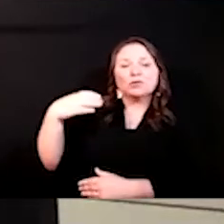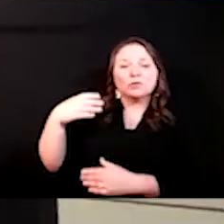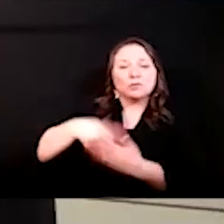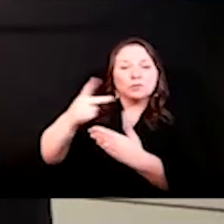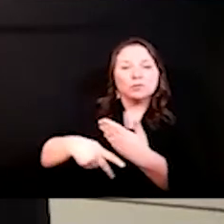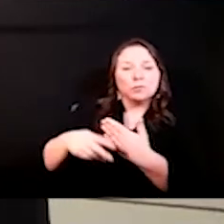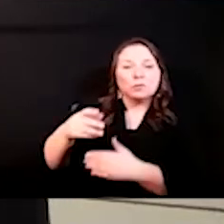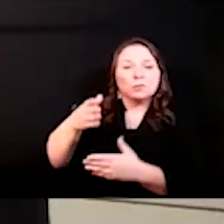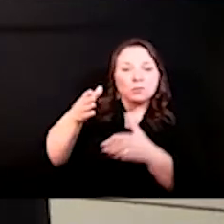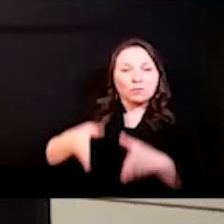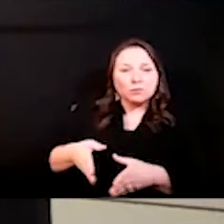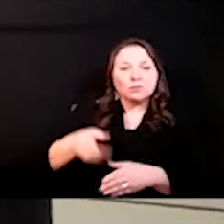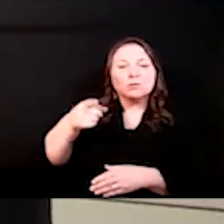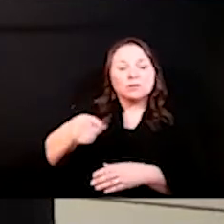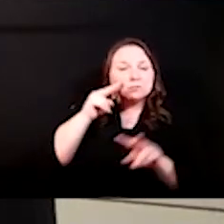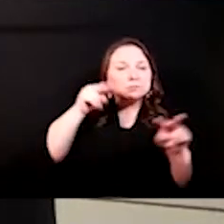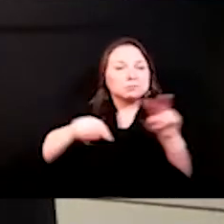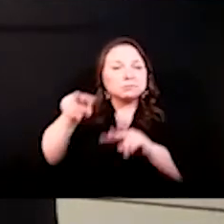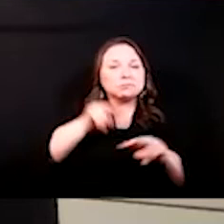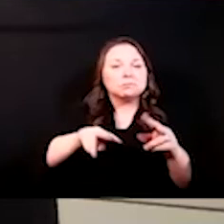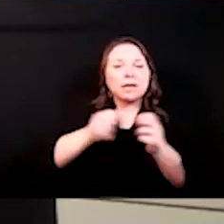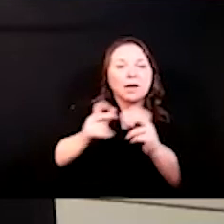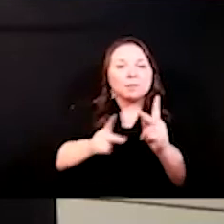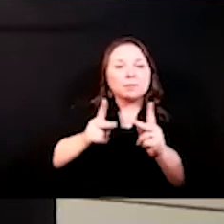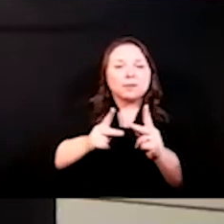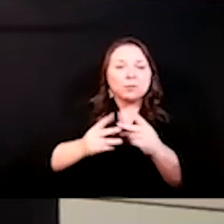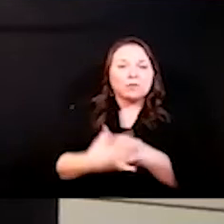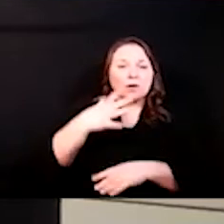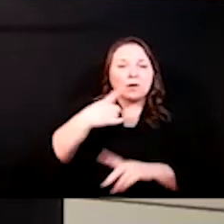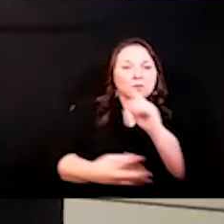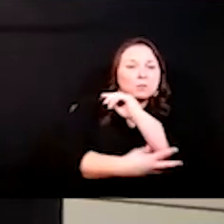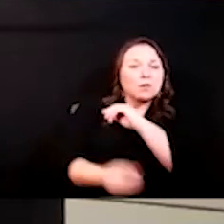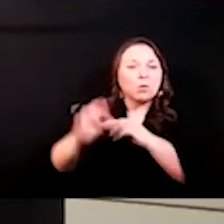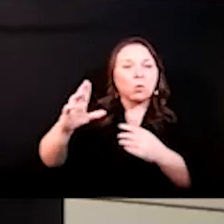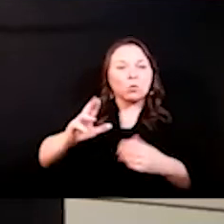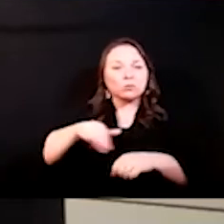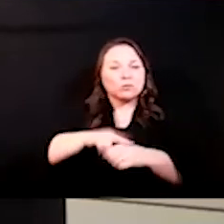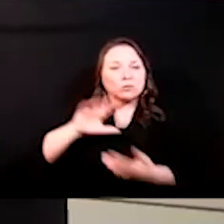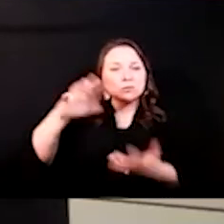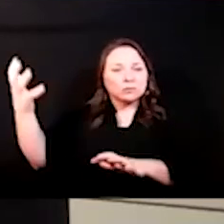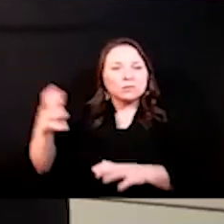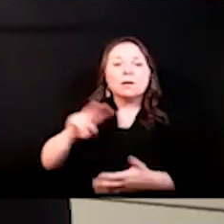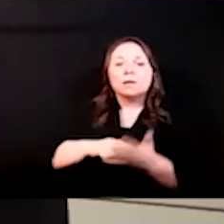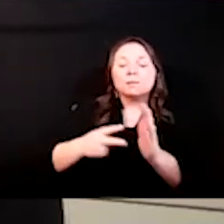MASSOUD, WHO AMERICARES SENIOR VICE PRESIDENT AND CHIEF PROGRAM OFFICER. HE OVERSEES THE ORGANIZATION'S HEALTH